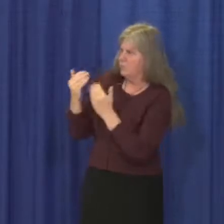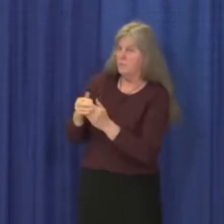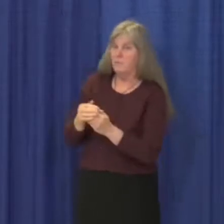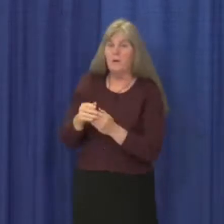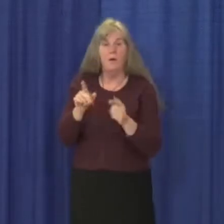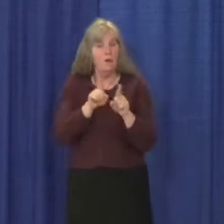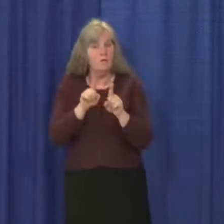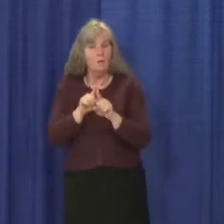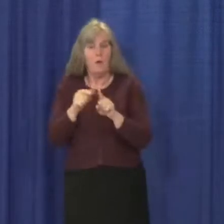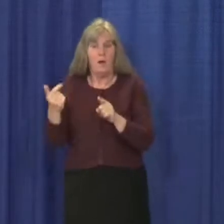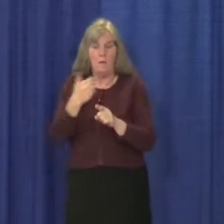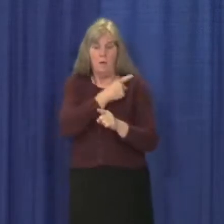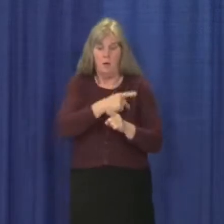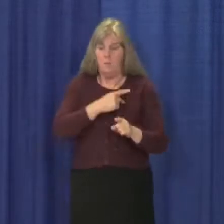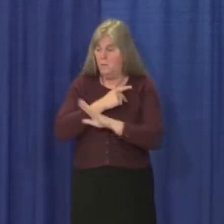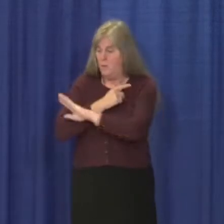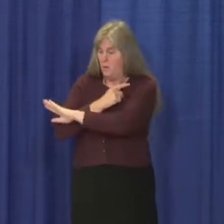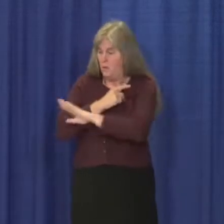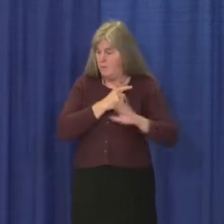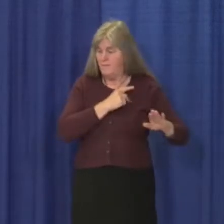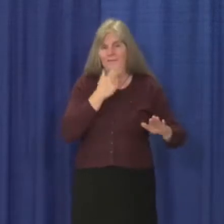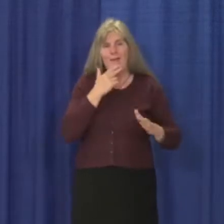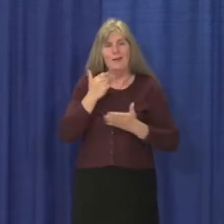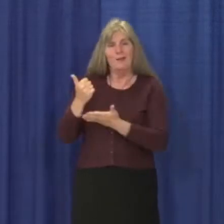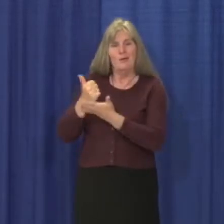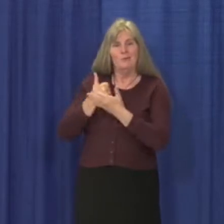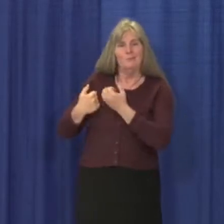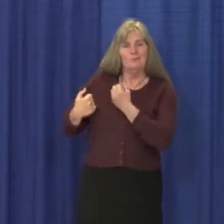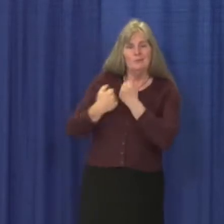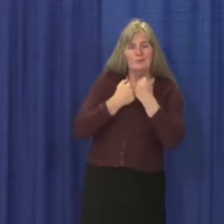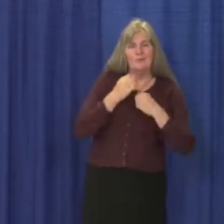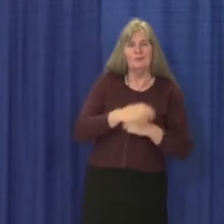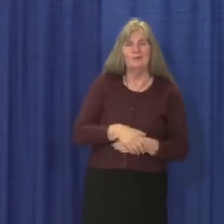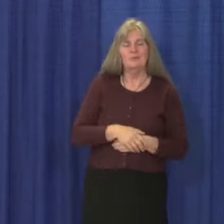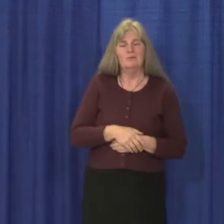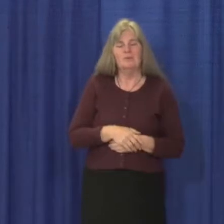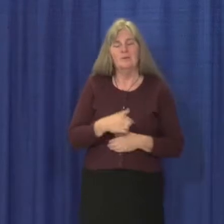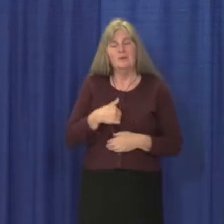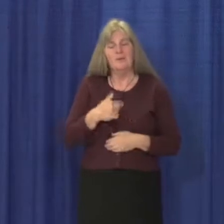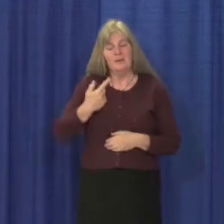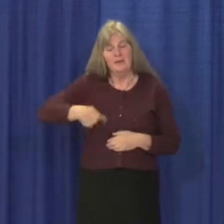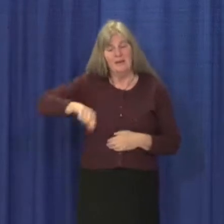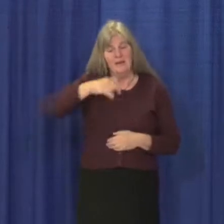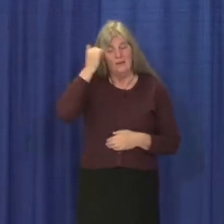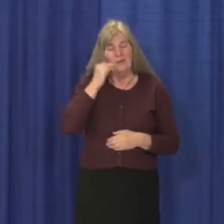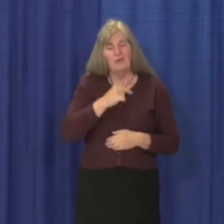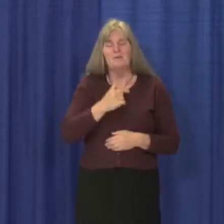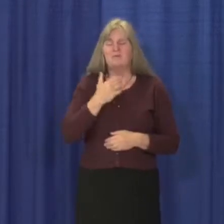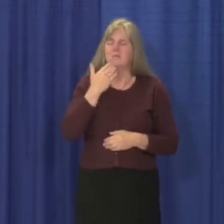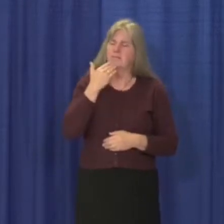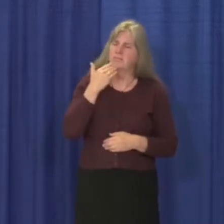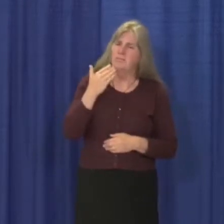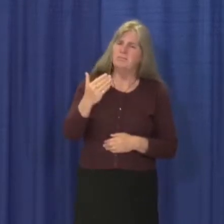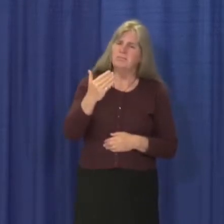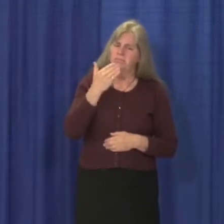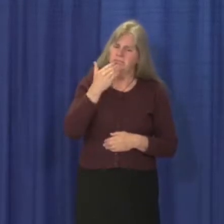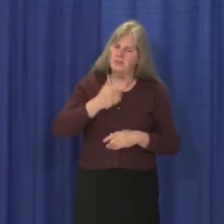support in our time is need. And I know my officials and I are extremely grateful we can count on the support of